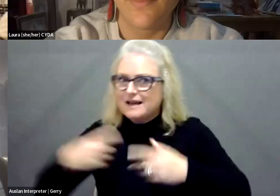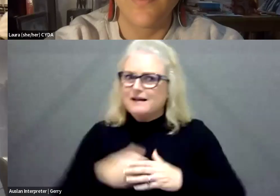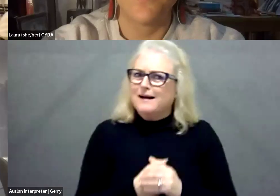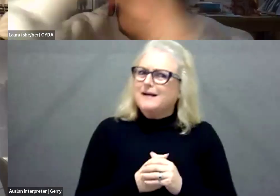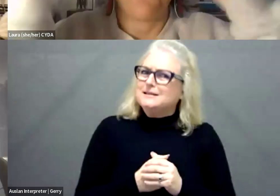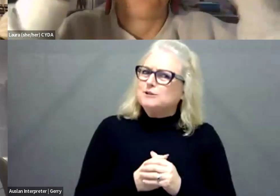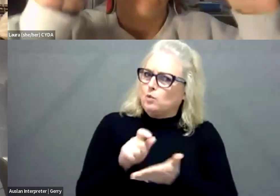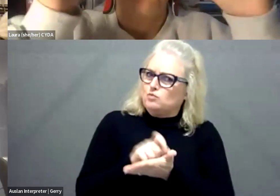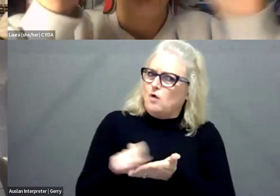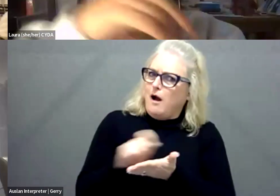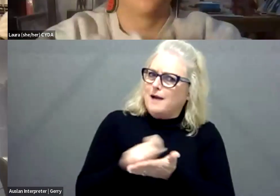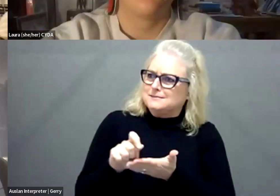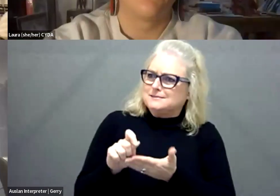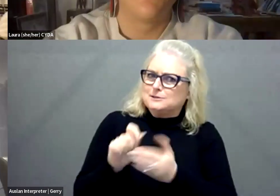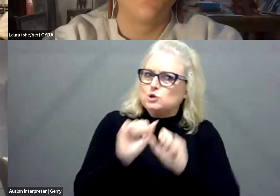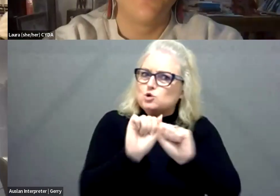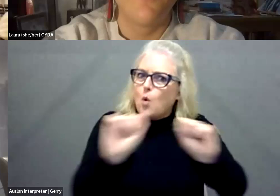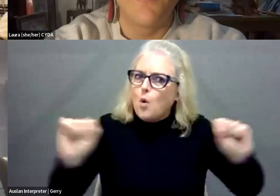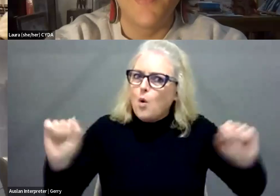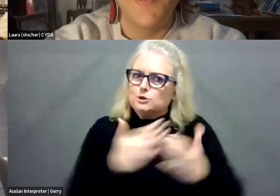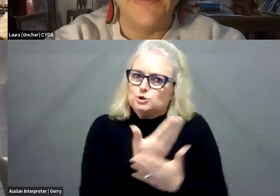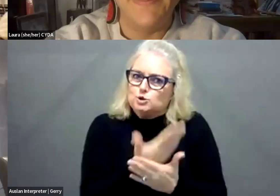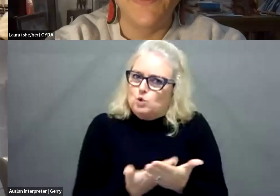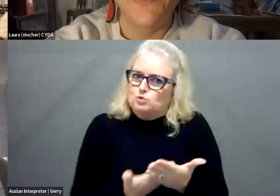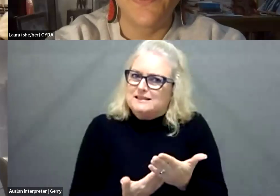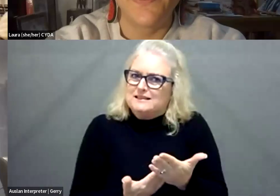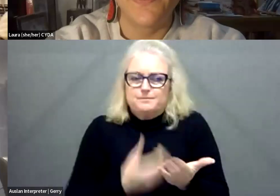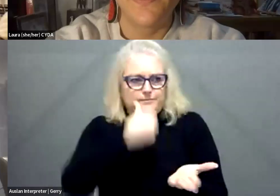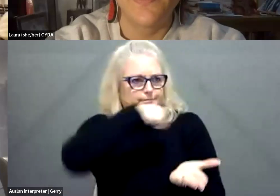write to publishers and authors saying that this is what you want to see, this is what